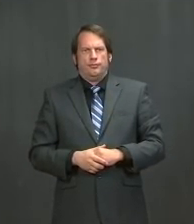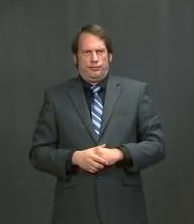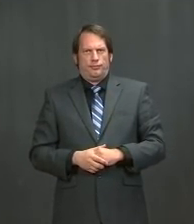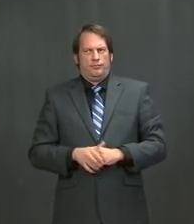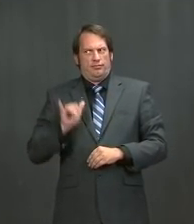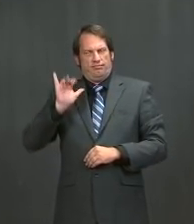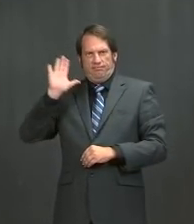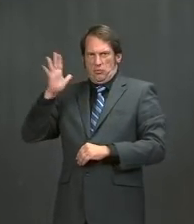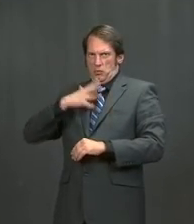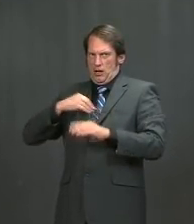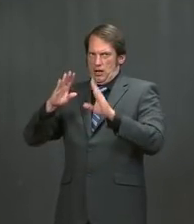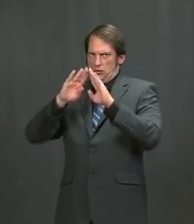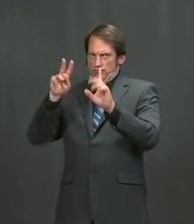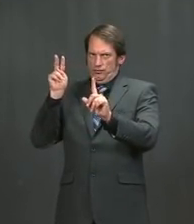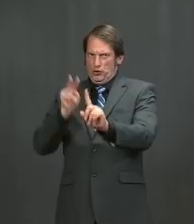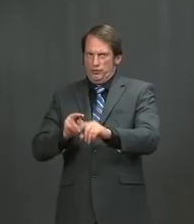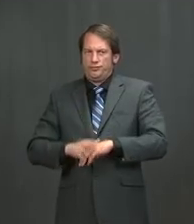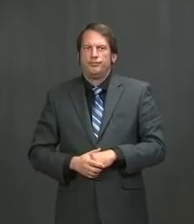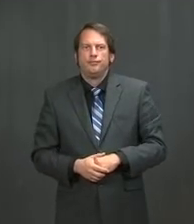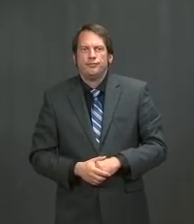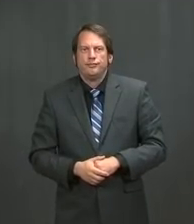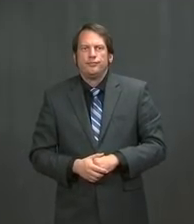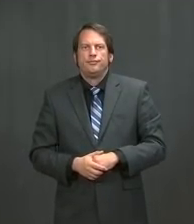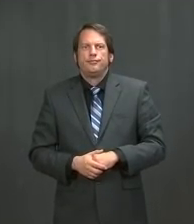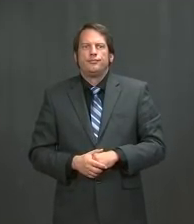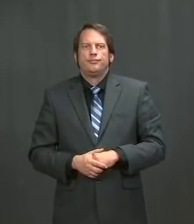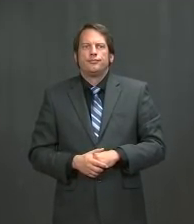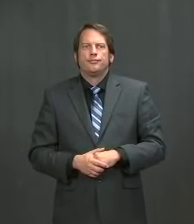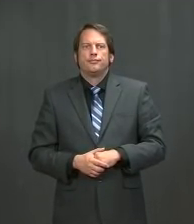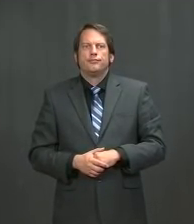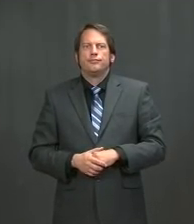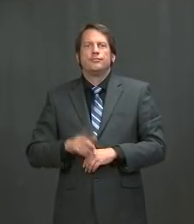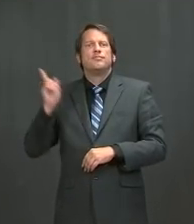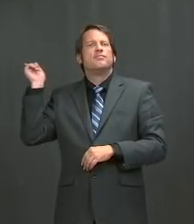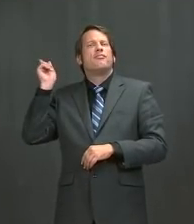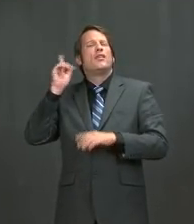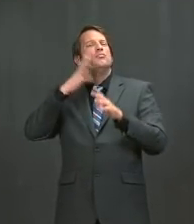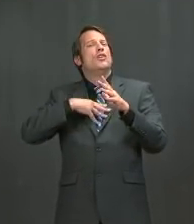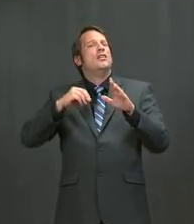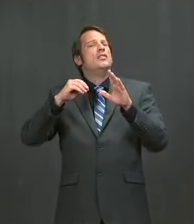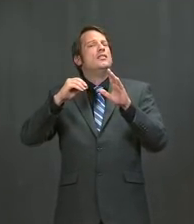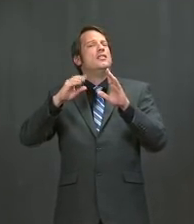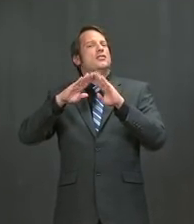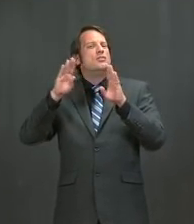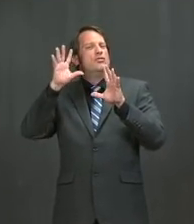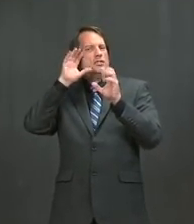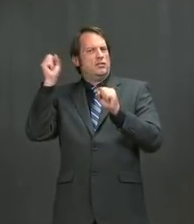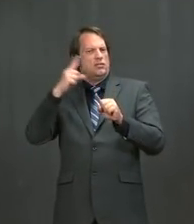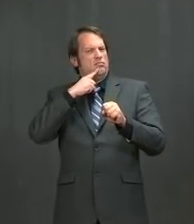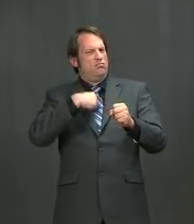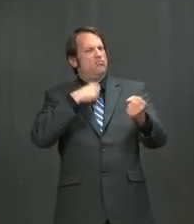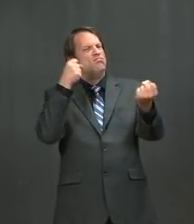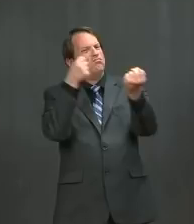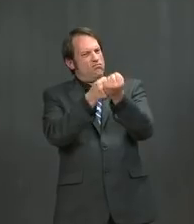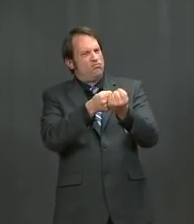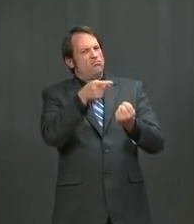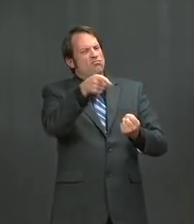The Press: Before the President said that he would strongly support moving the All-Star game out of Georgia, did he consider the economic impact?